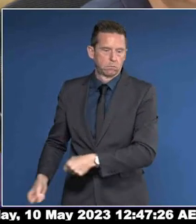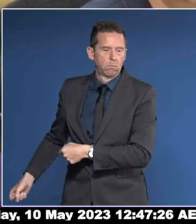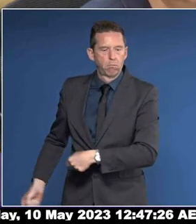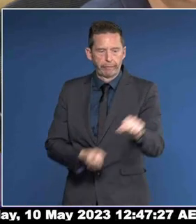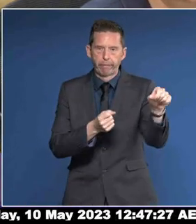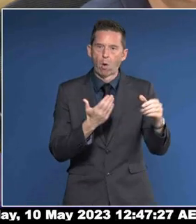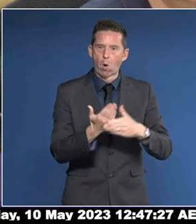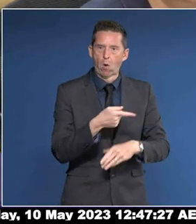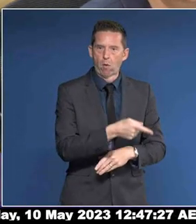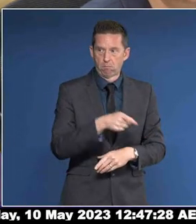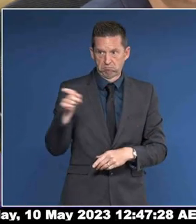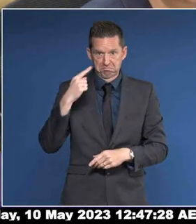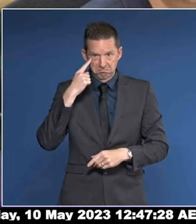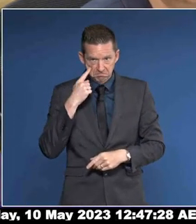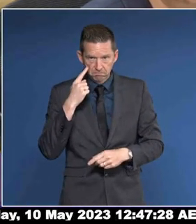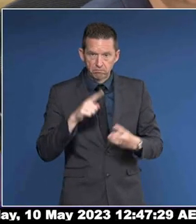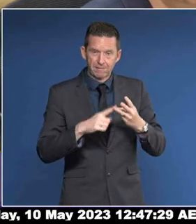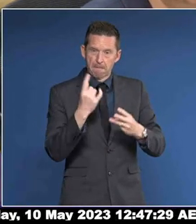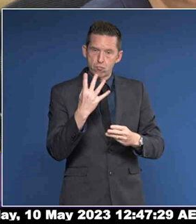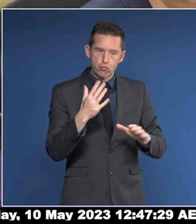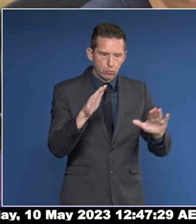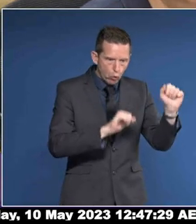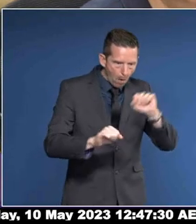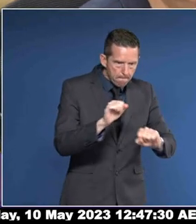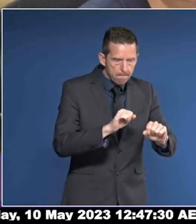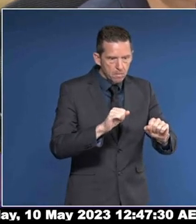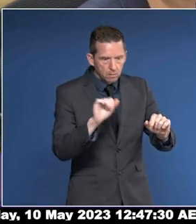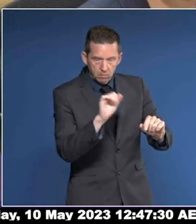There was no soap, no scrubbing, and then they were dressed in the same clothes.